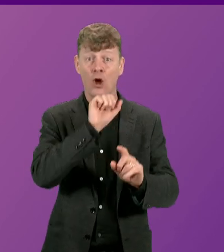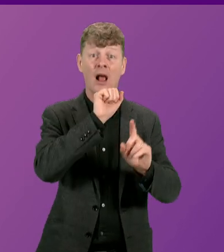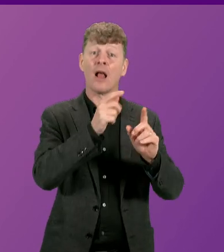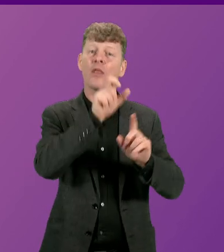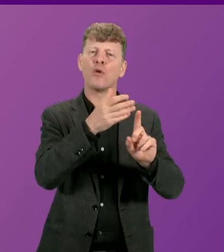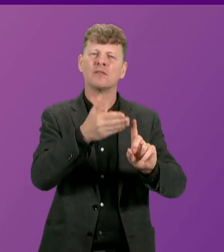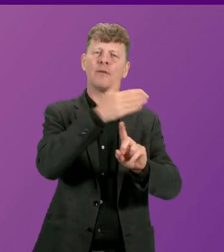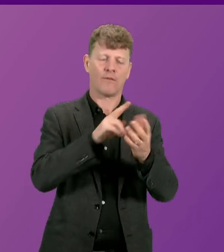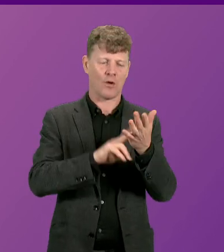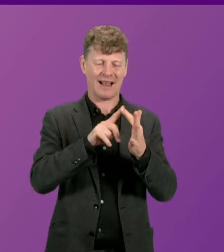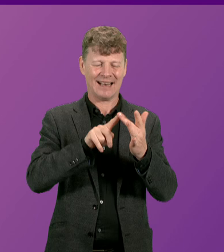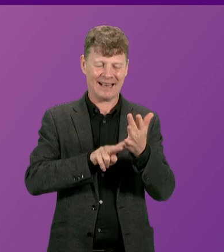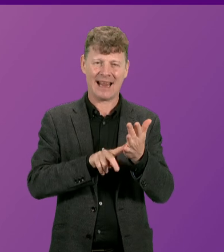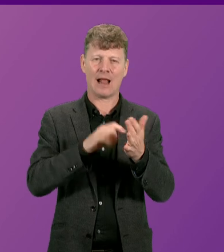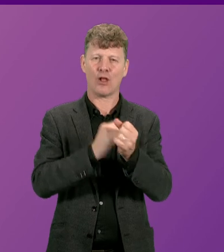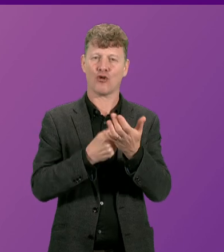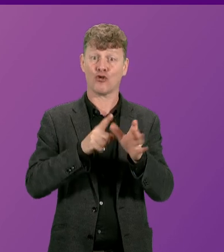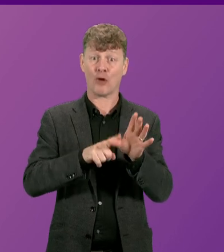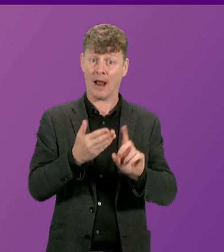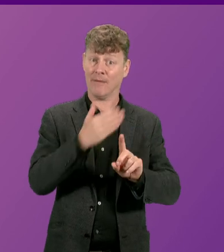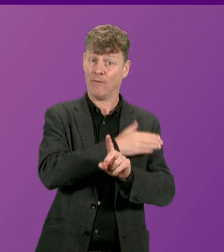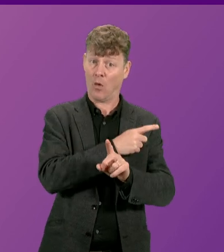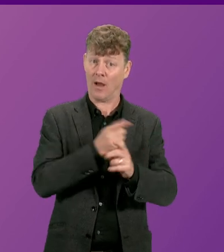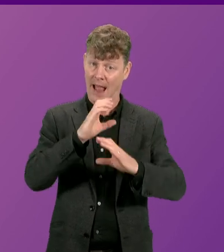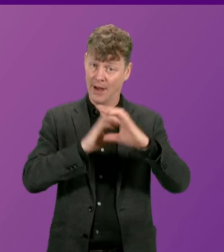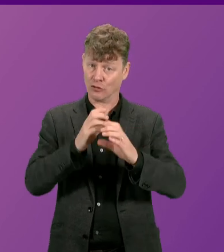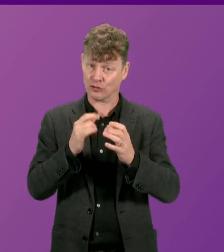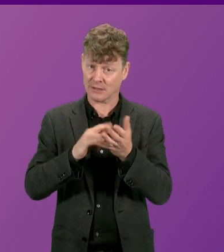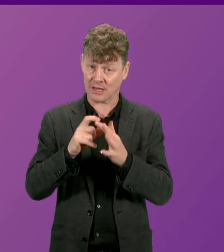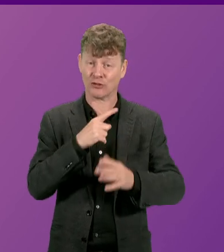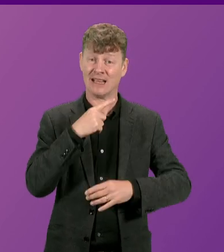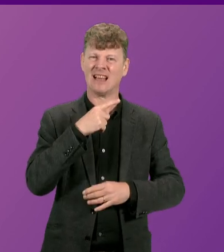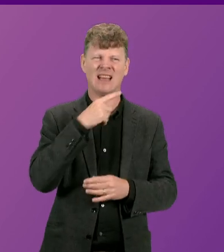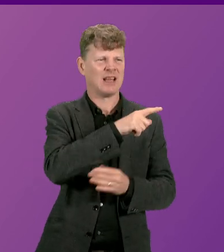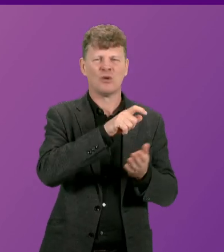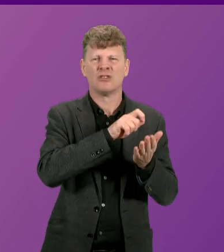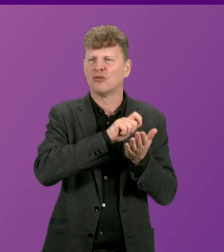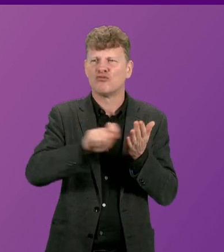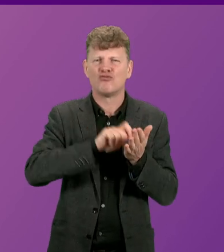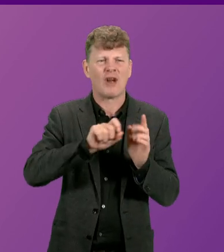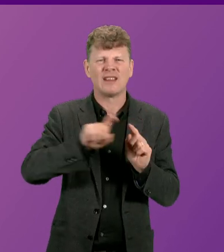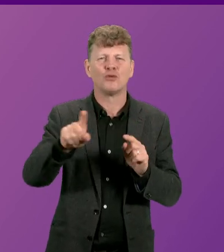Neil Gray, the former energy secretary, wrote to climate activists. He said: